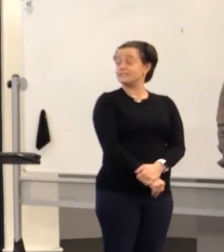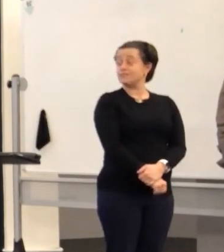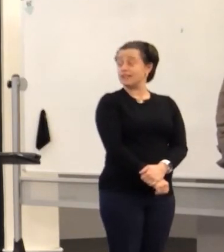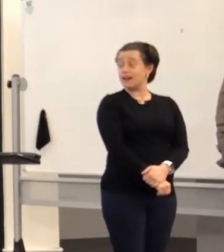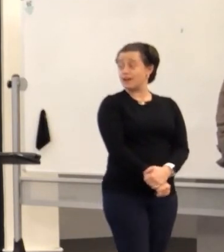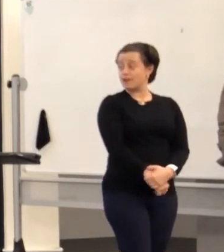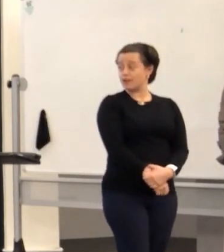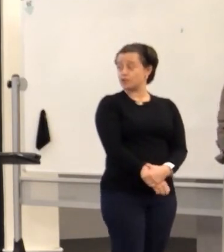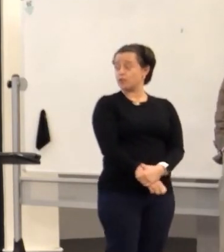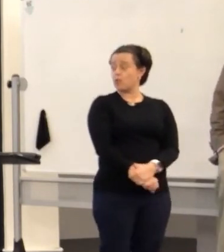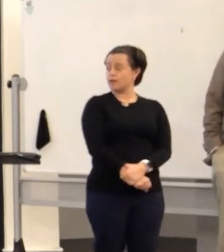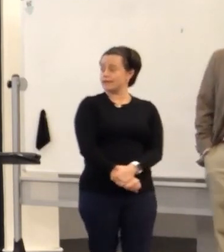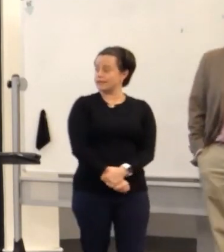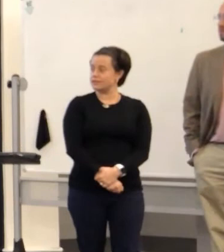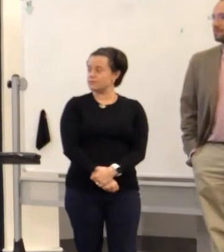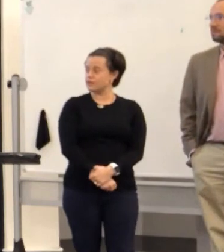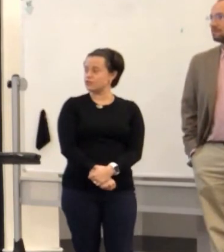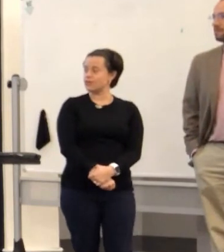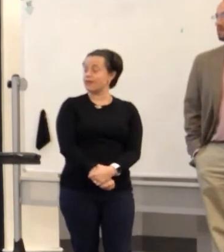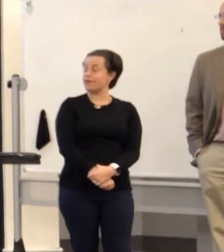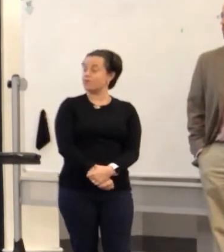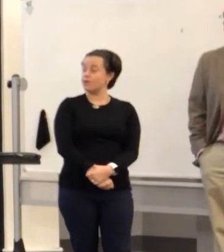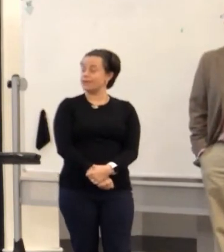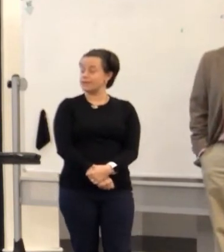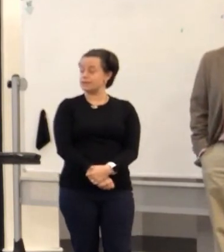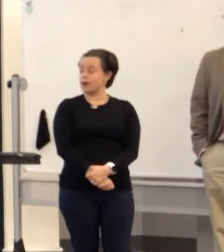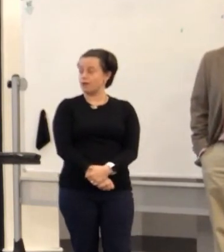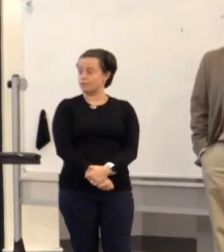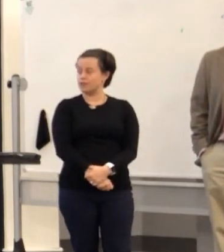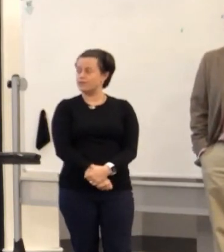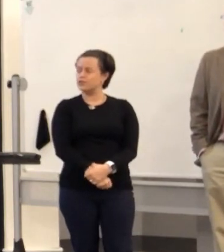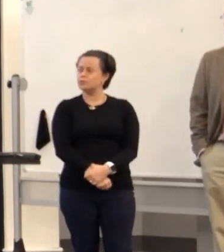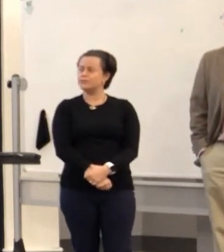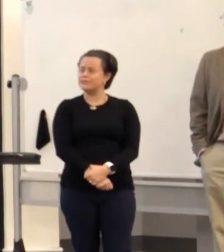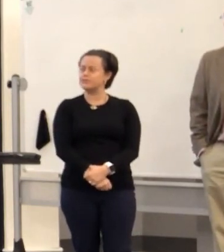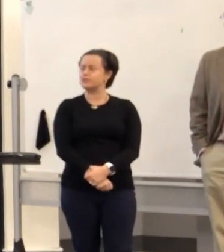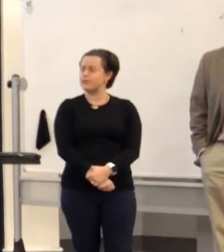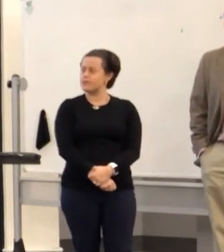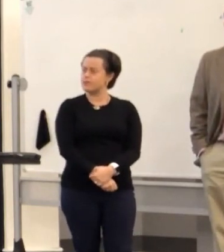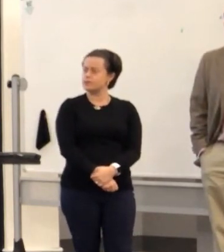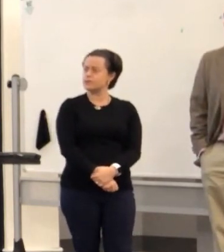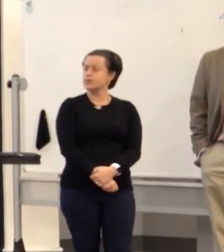Tiffany and I are actually coordinating to make sure that everyone gets a copy and do please share those